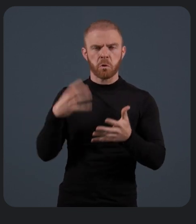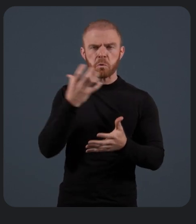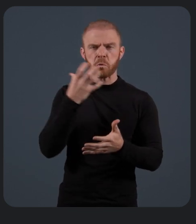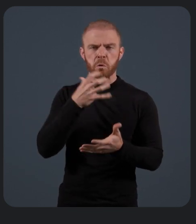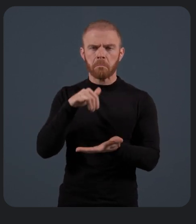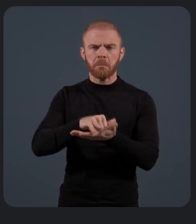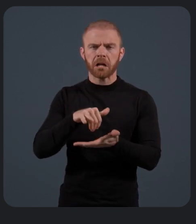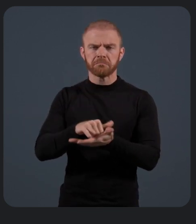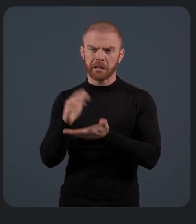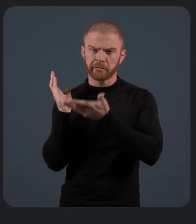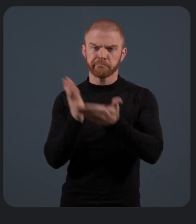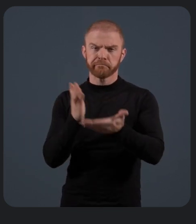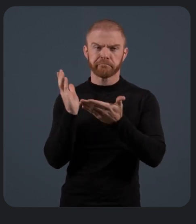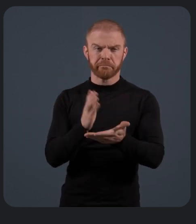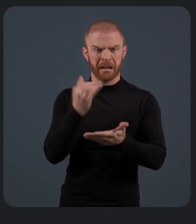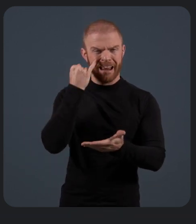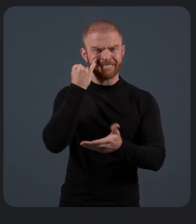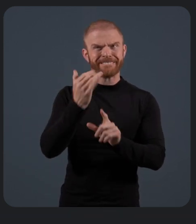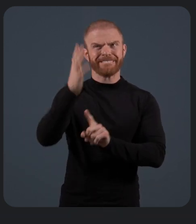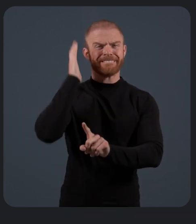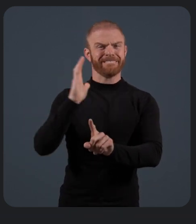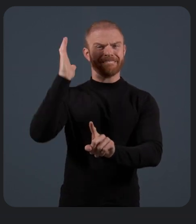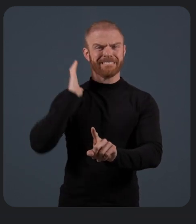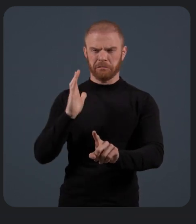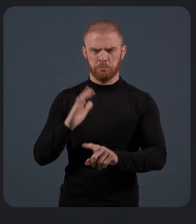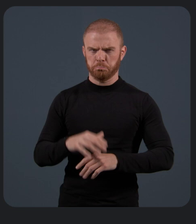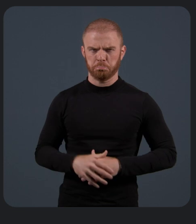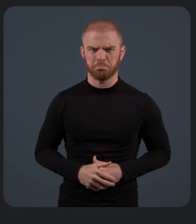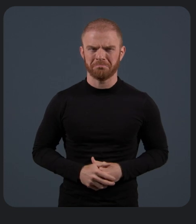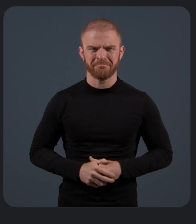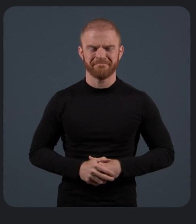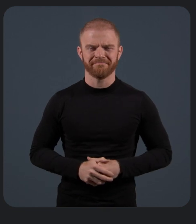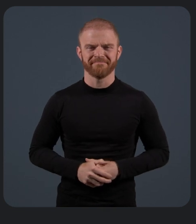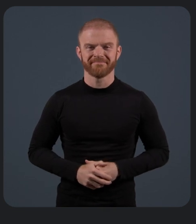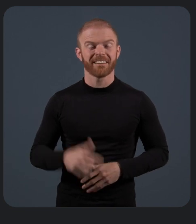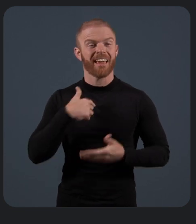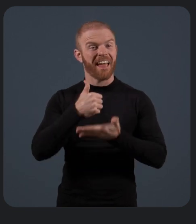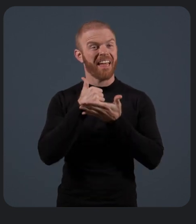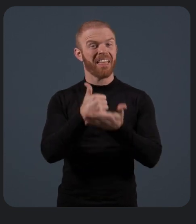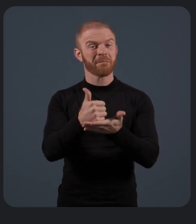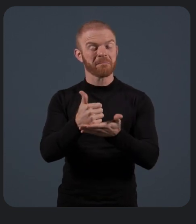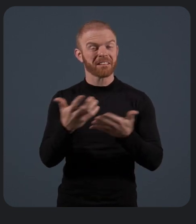have been impossible to deliver in any other computing era.